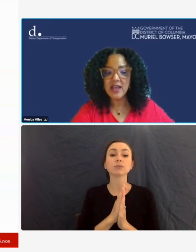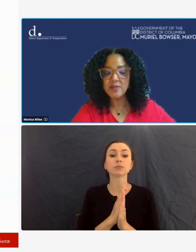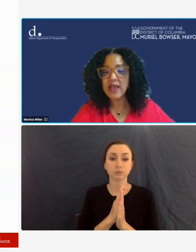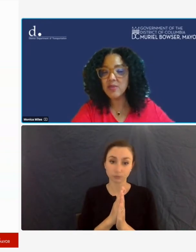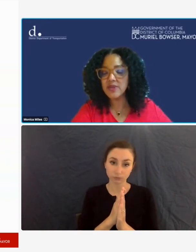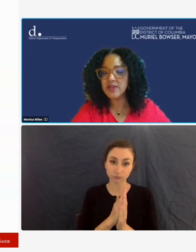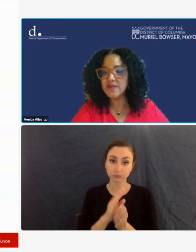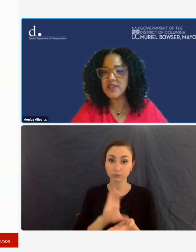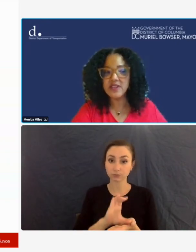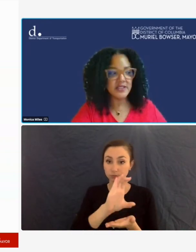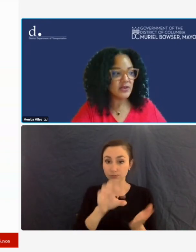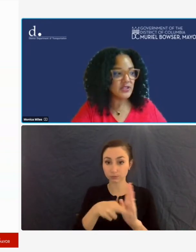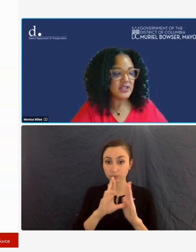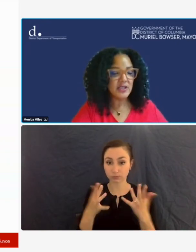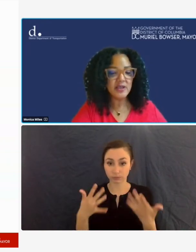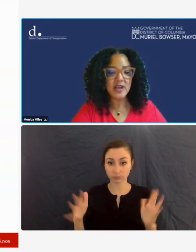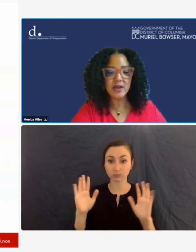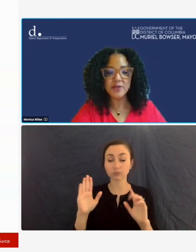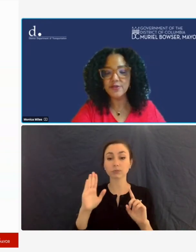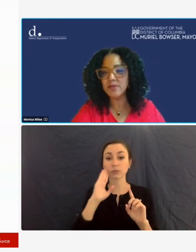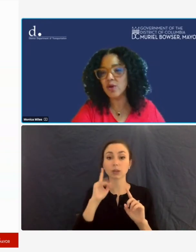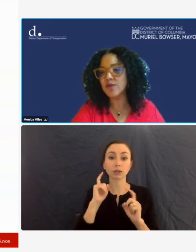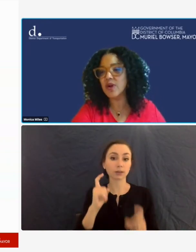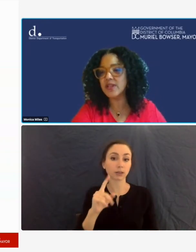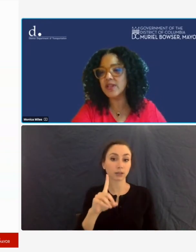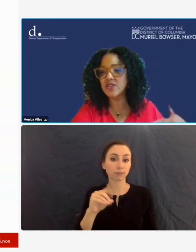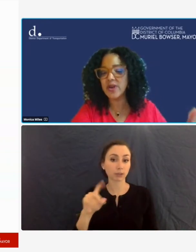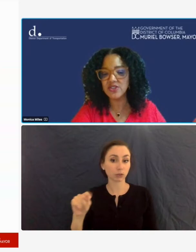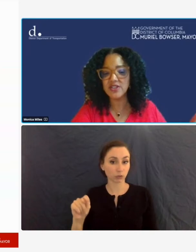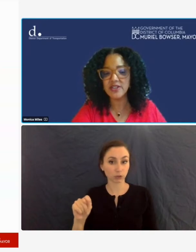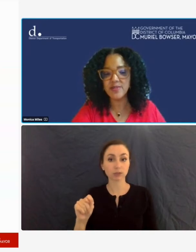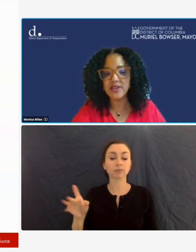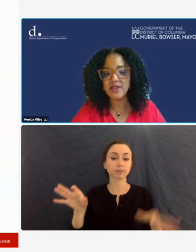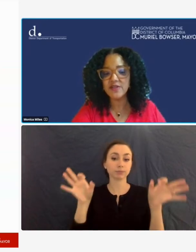that will give the dlt the framework for what its questions are going to be and then from